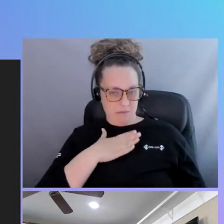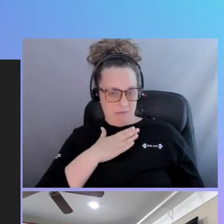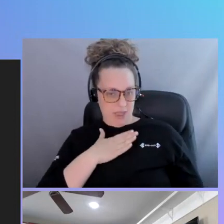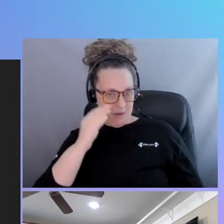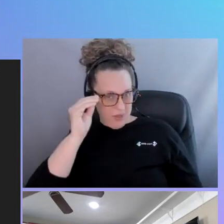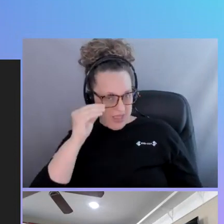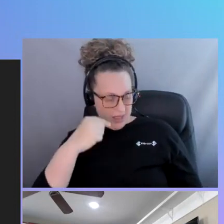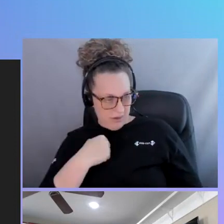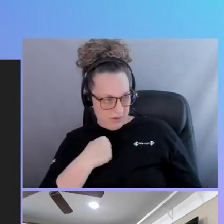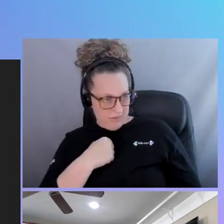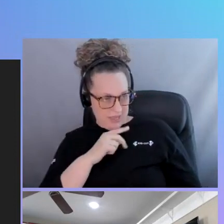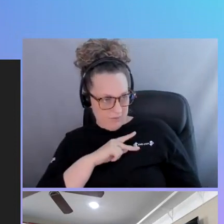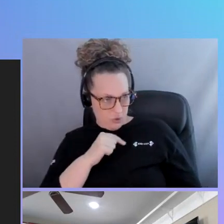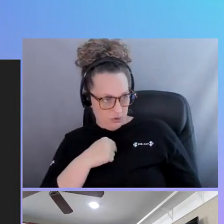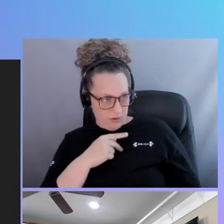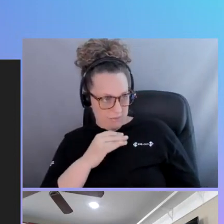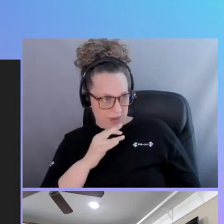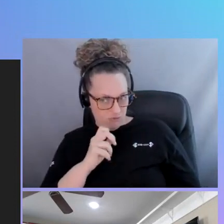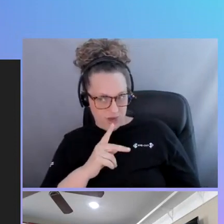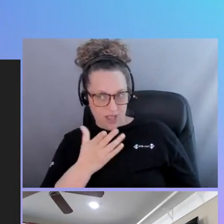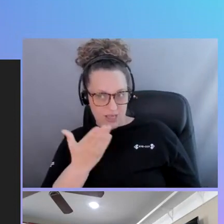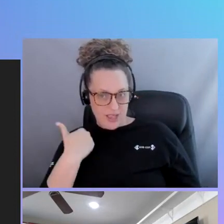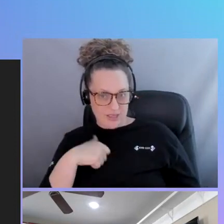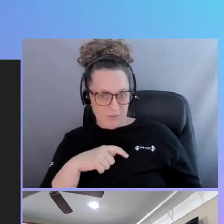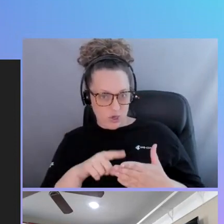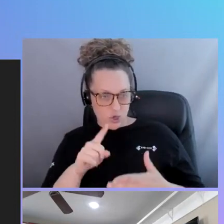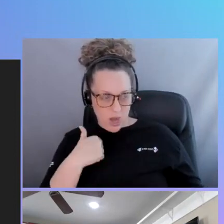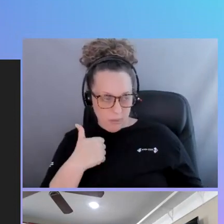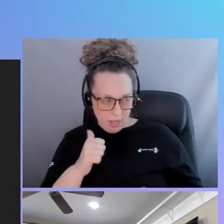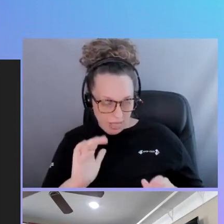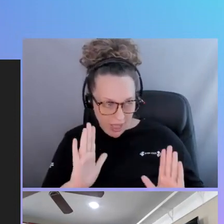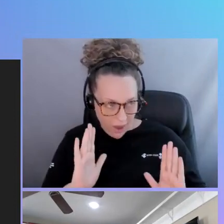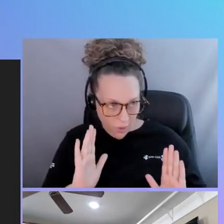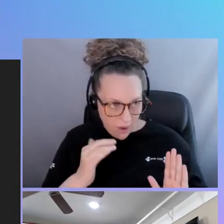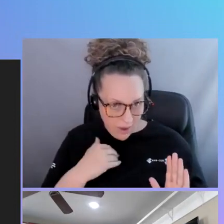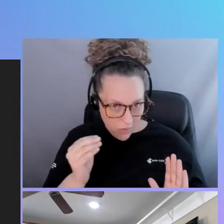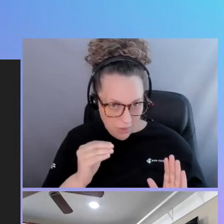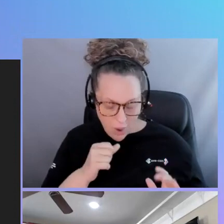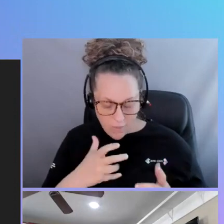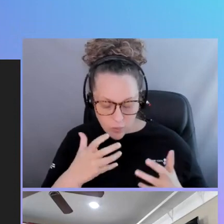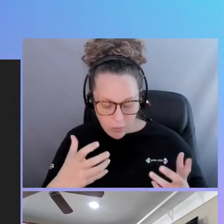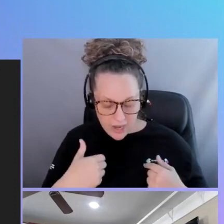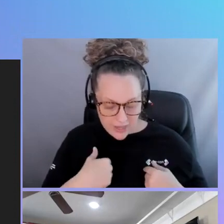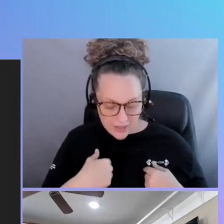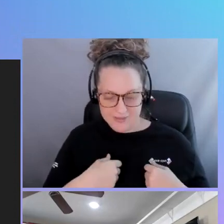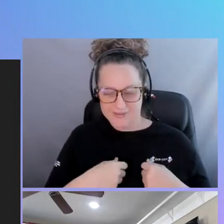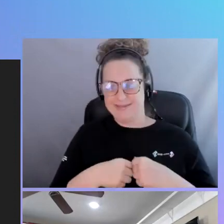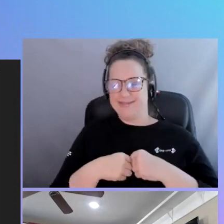time I checked, I was allowed to have some opinions. Don't try to have too many. In my opinion, digital accessibility helps